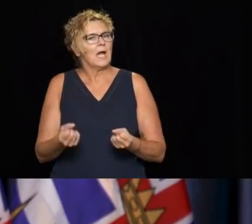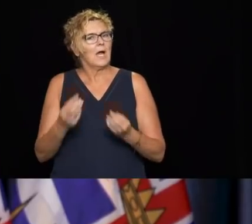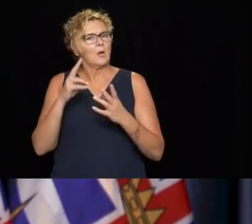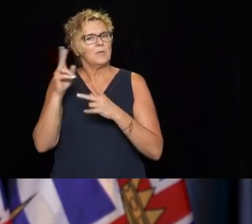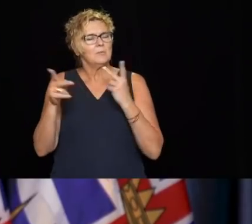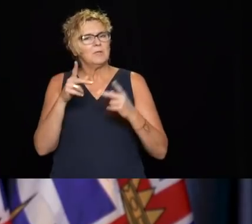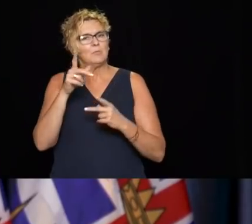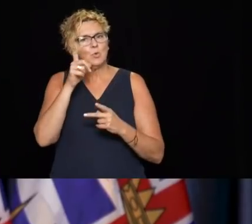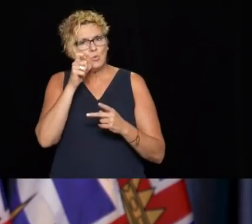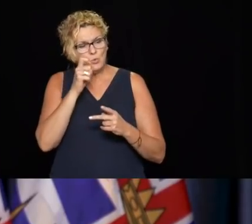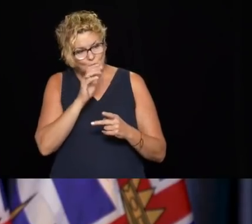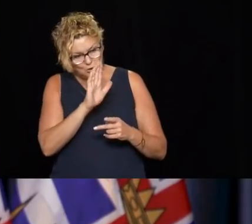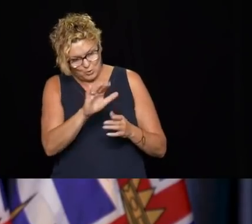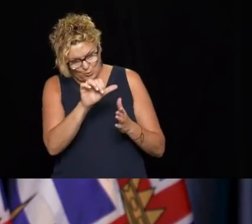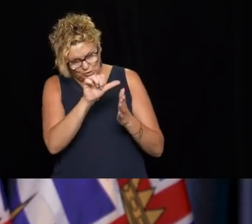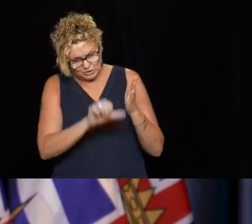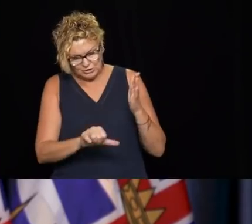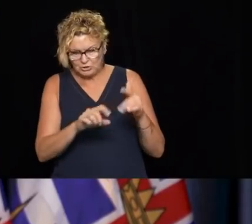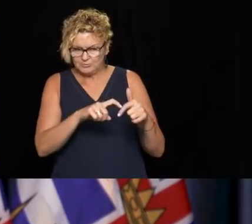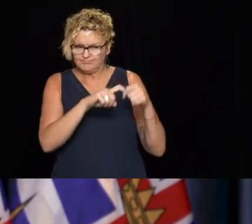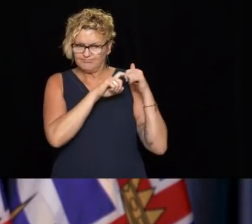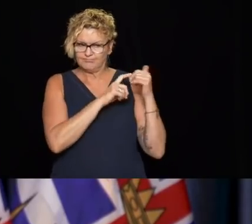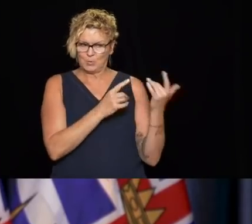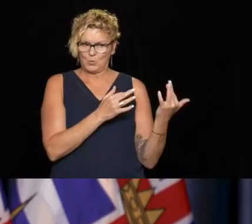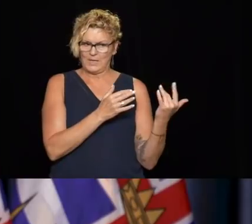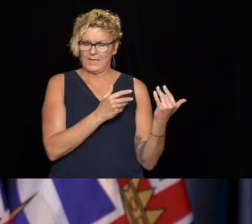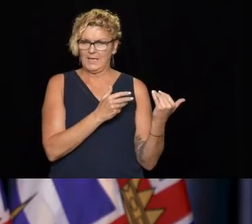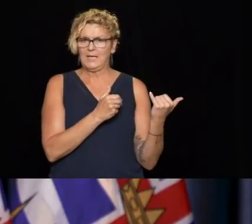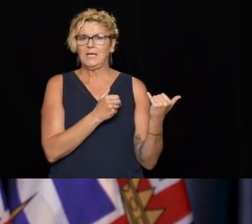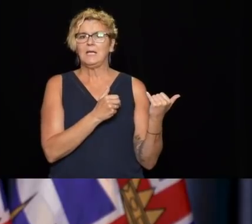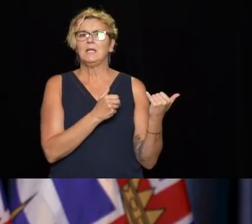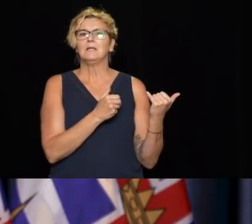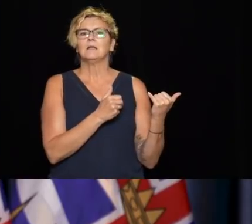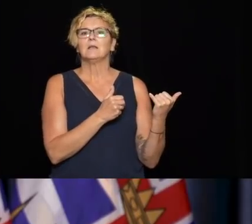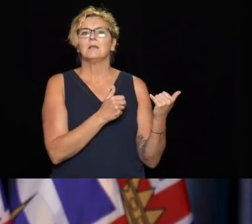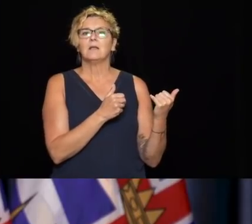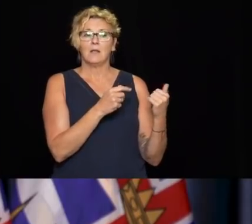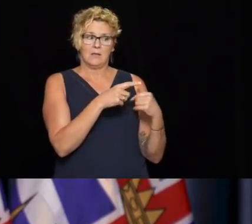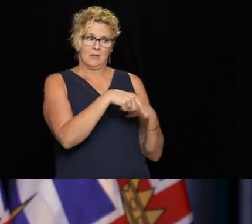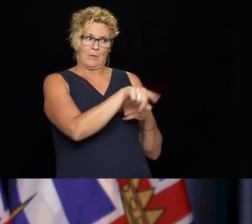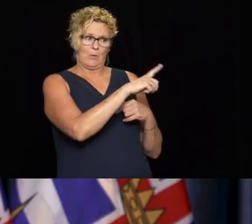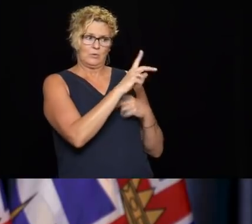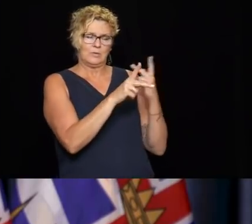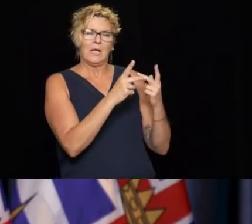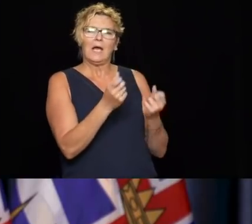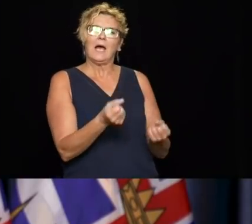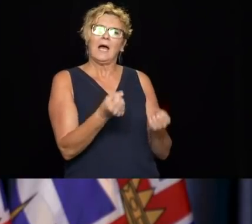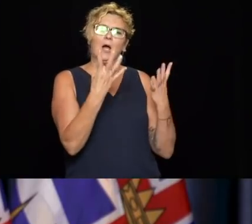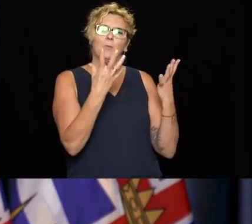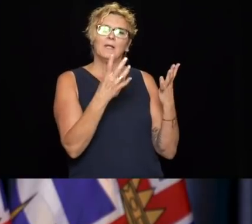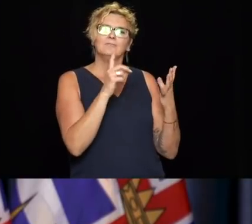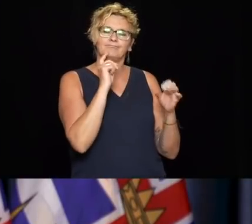I've been trying to get information about the impact of the surgical such out in the spring specifically around how many people who were